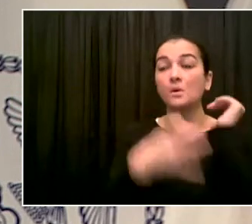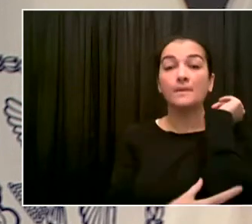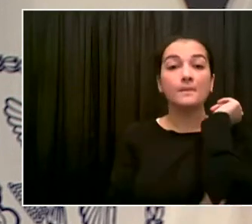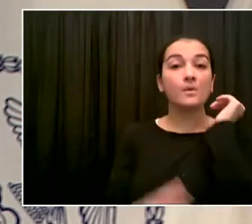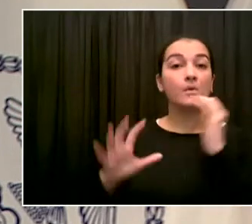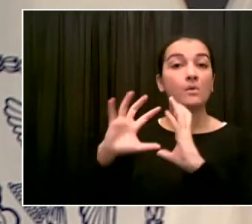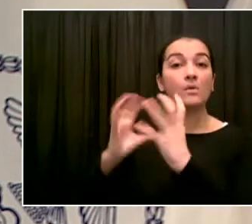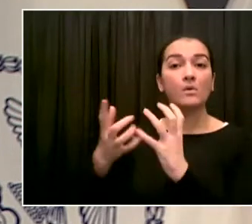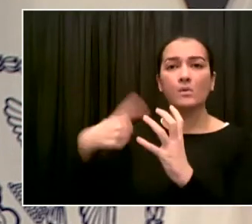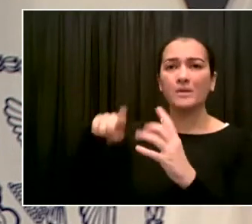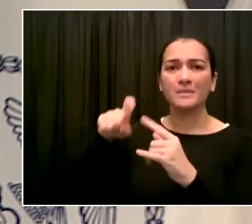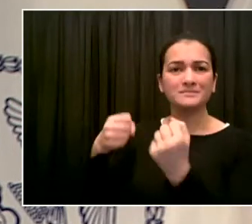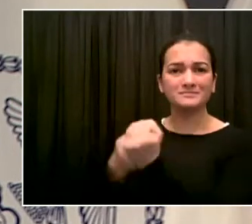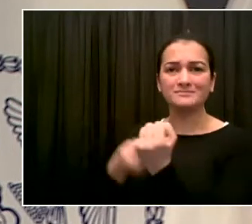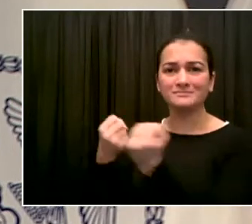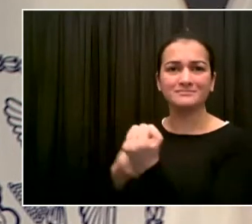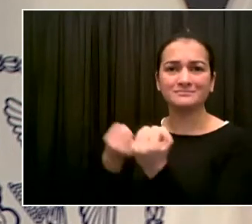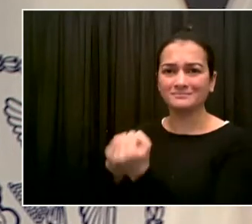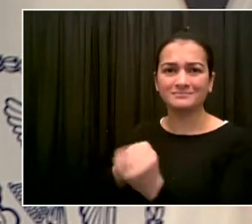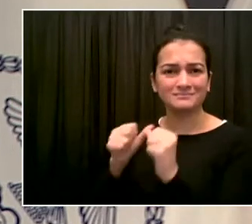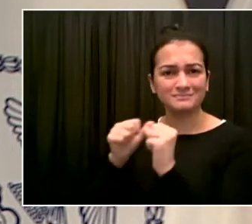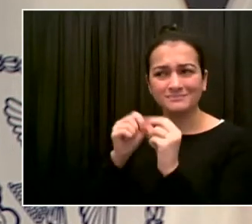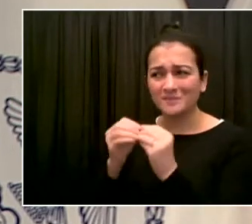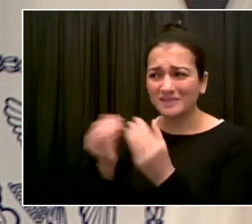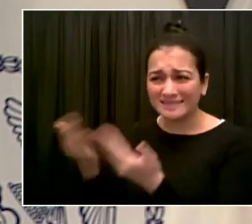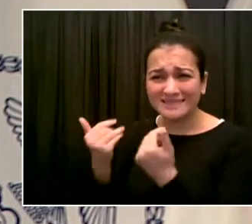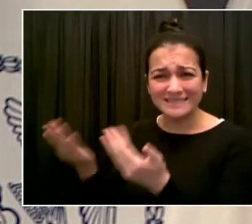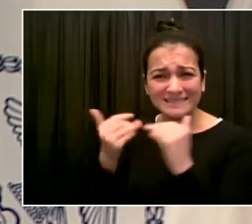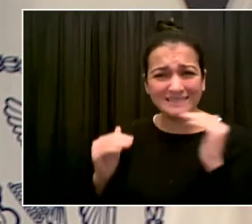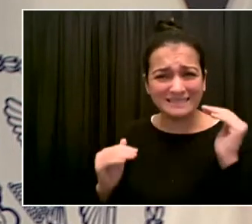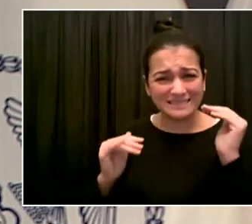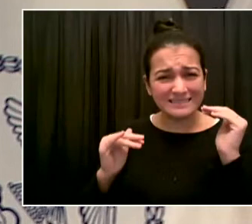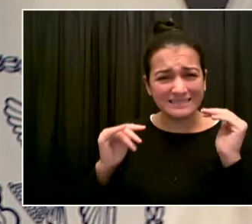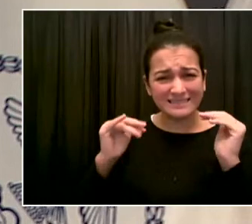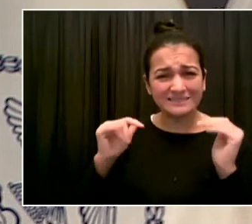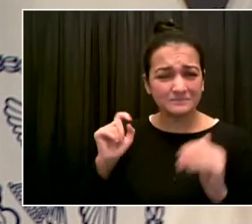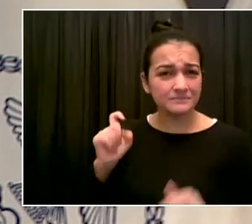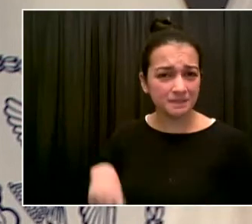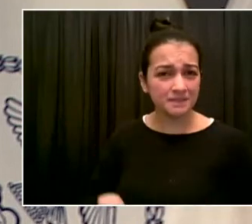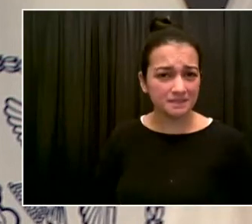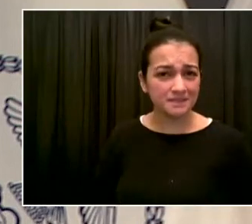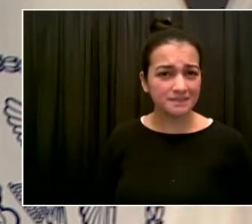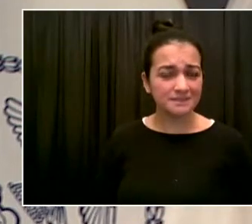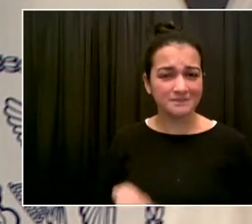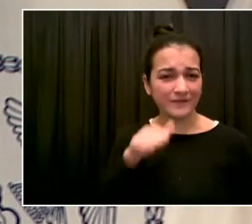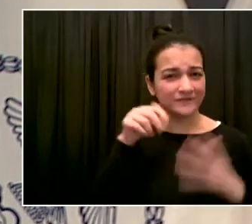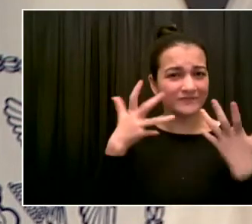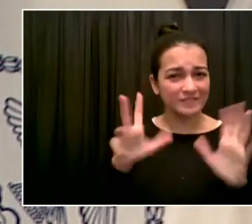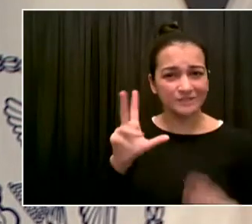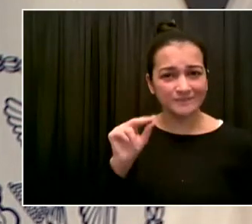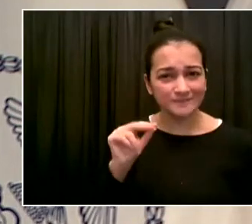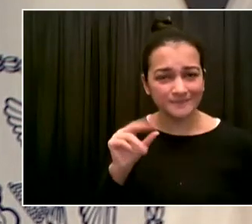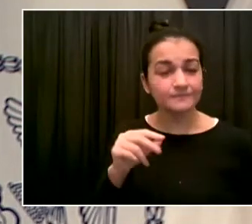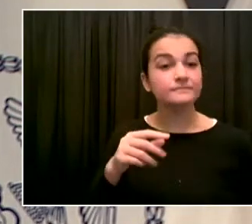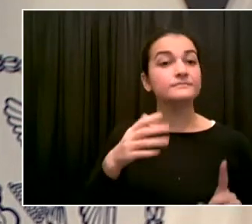HAVE GOTTEN HUNDREDS OF PEOPLE OUT OF POVERTY AND THAT HABES EN FACTUALLY BEEN PROVEN AND WE KNOW THERE WAS A